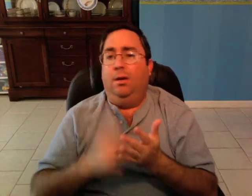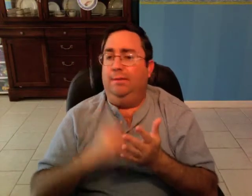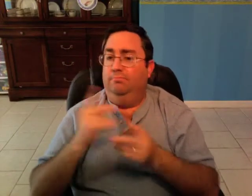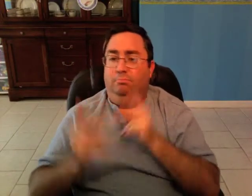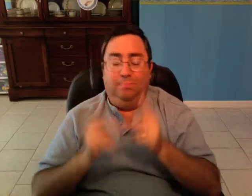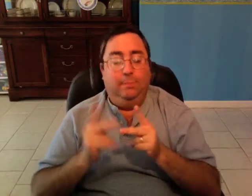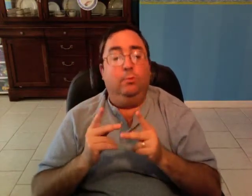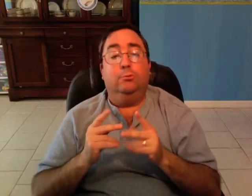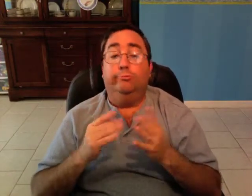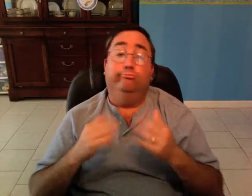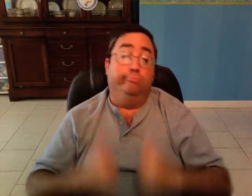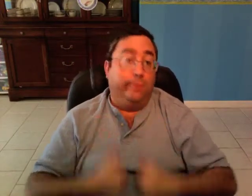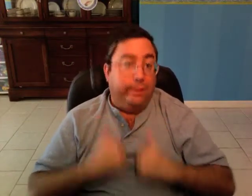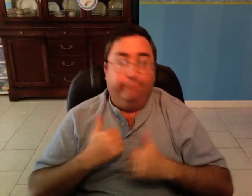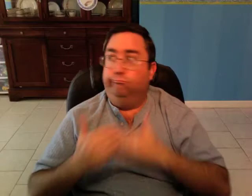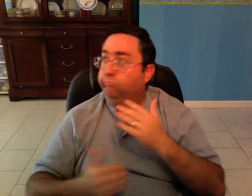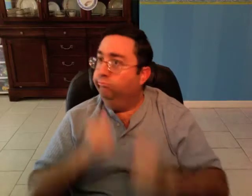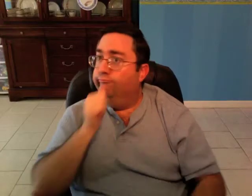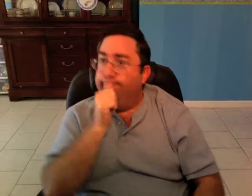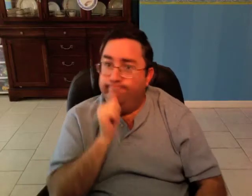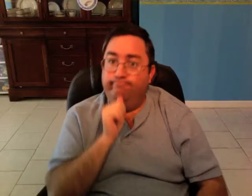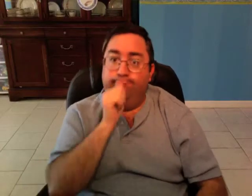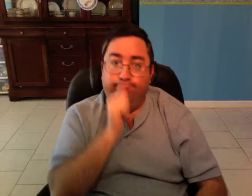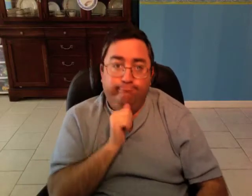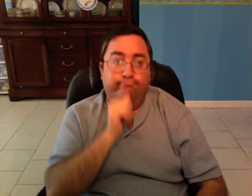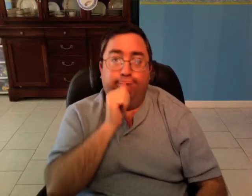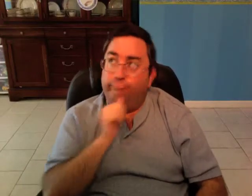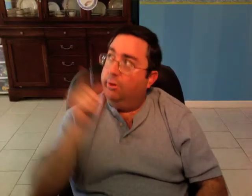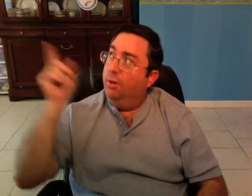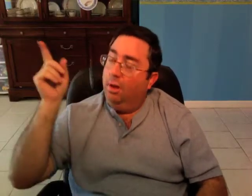Sometimes people live and bear with the oppression